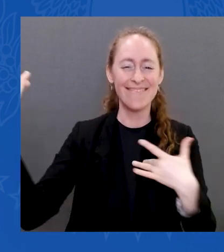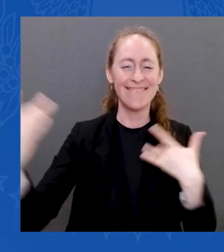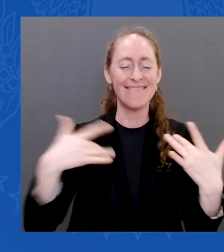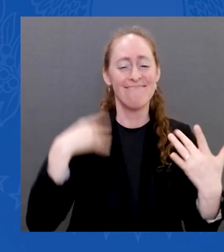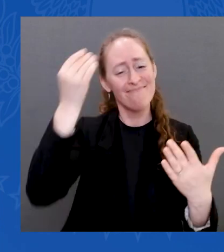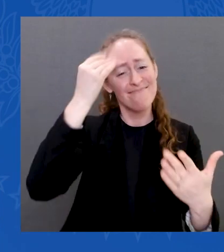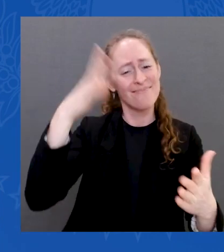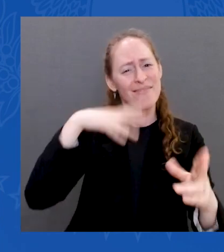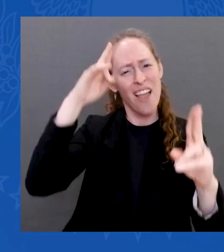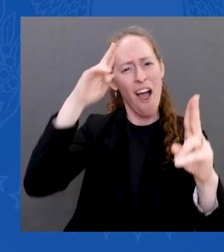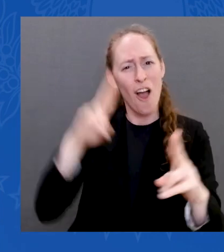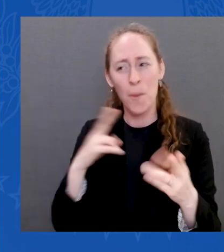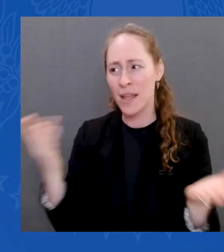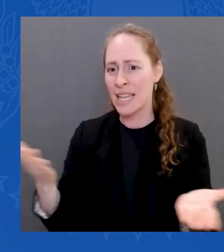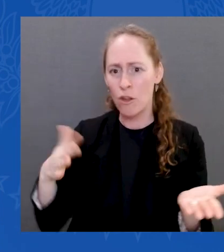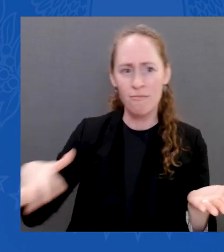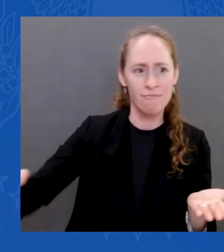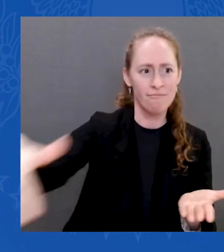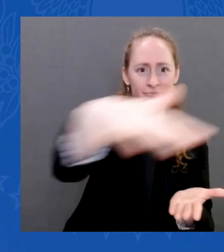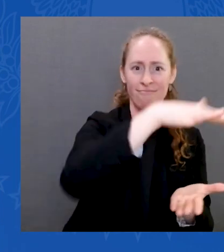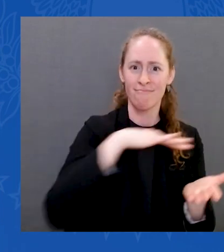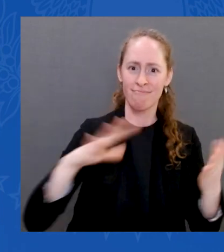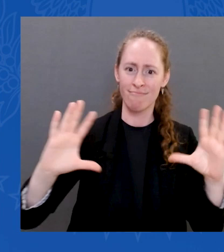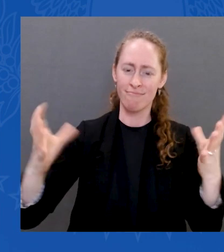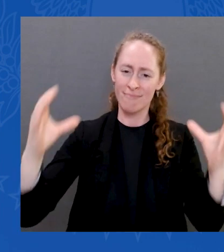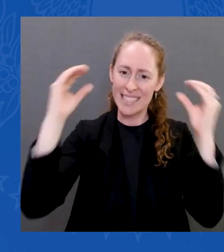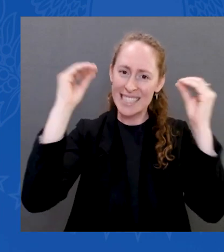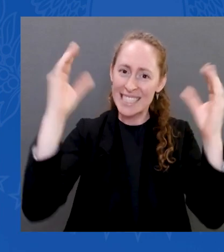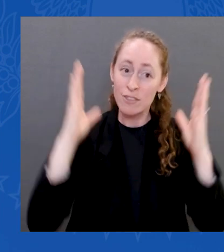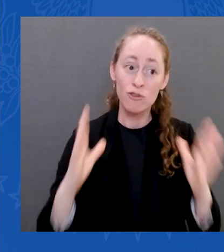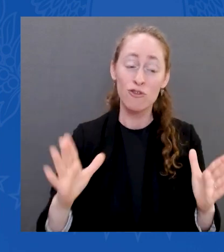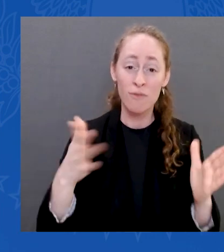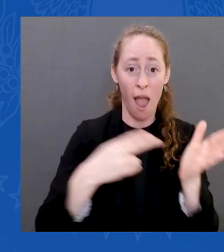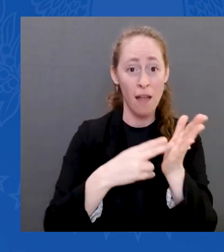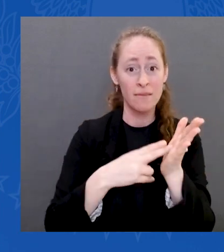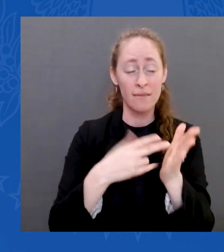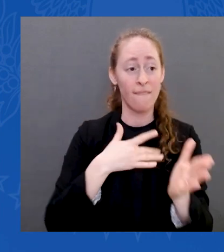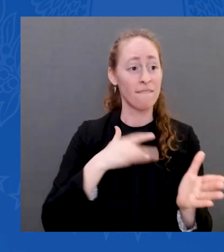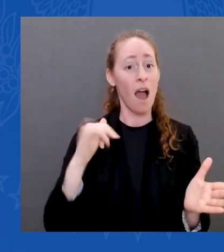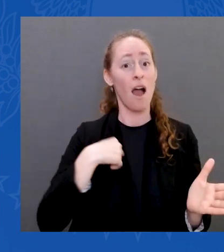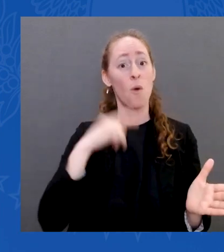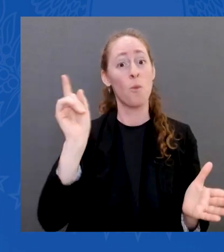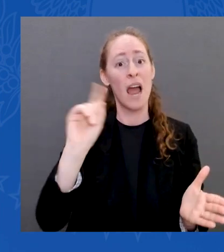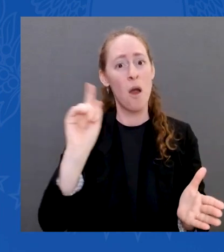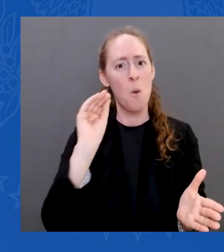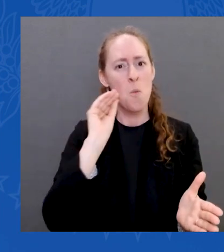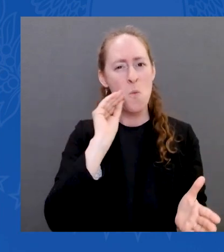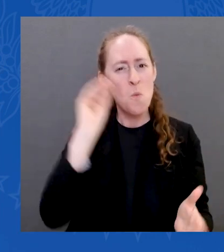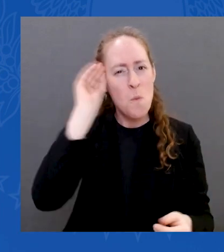I feel like I'm at home. You probably don't know this, but Mr. Russell and I share some things in common.